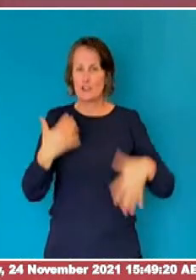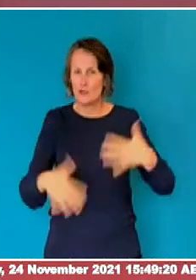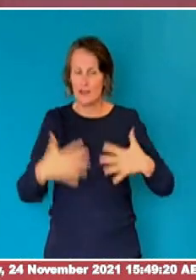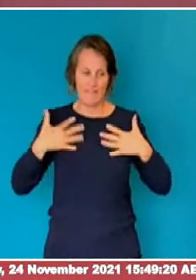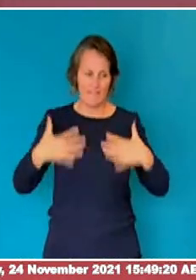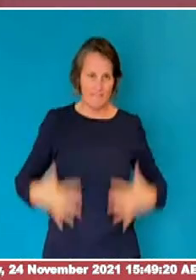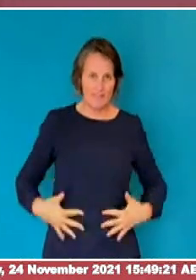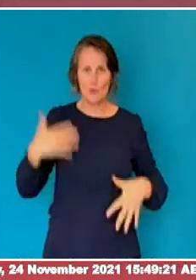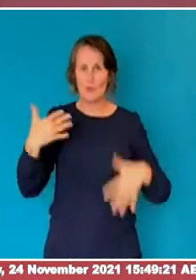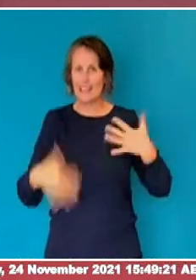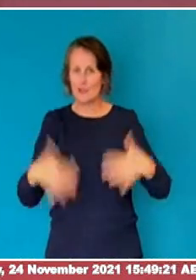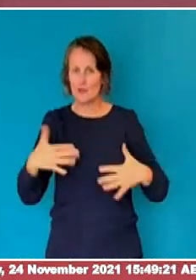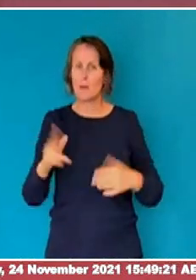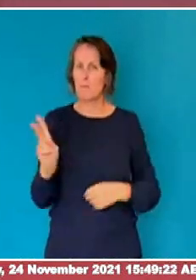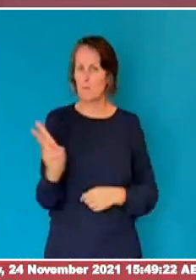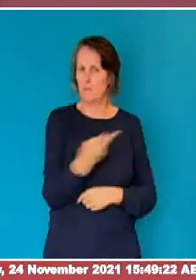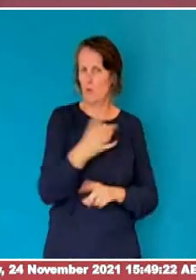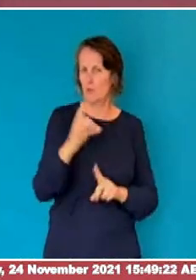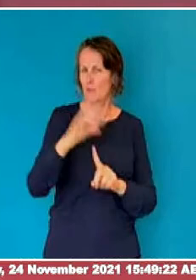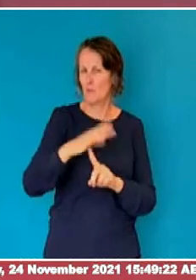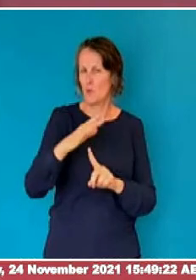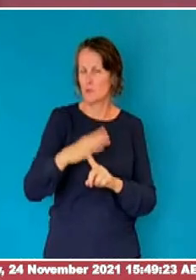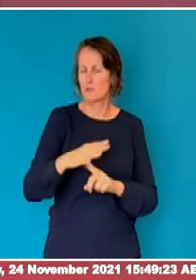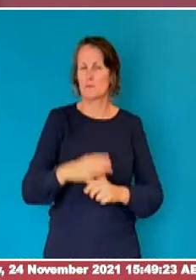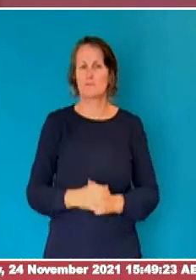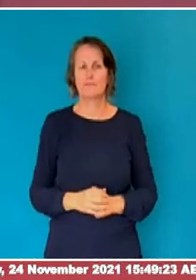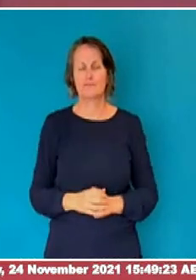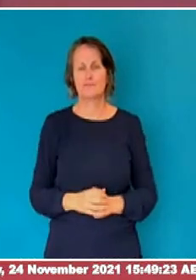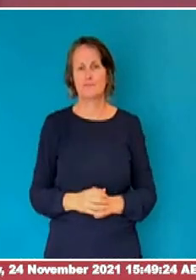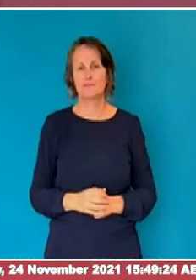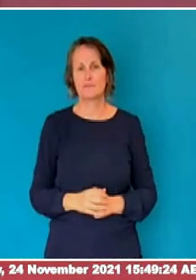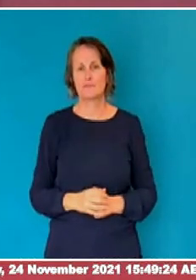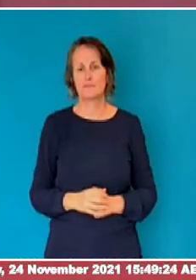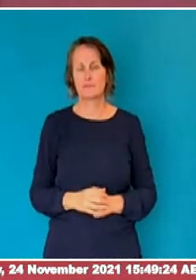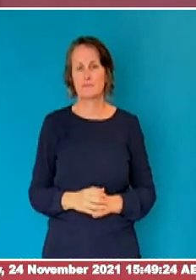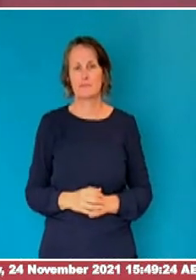both equally as important. We have clear policies.